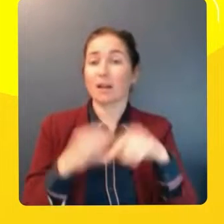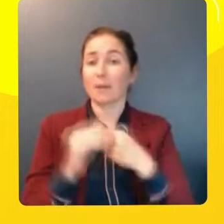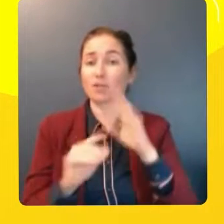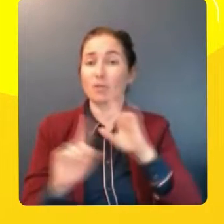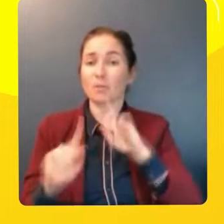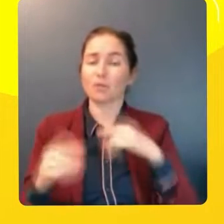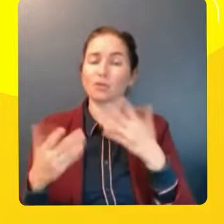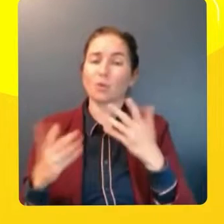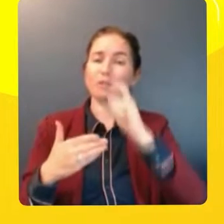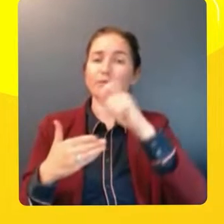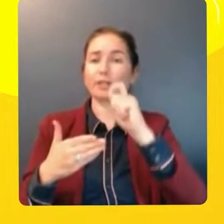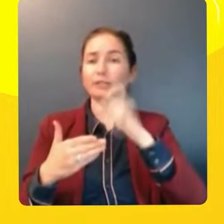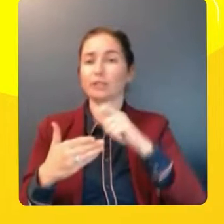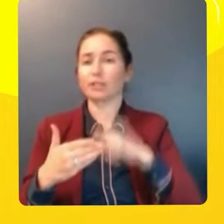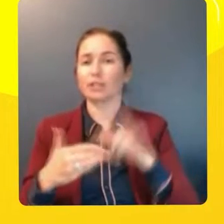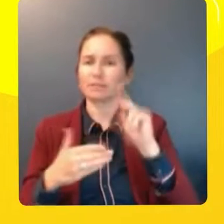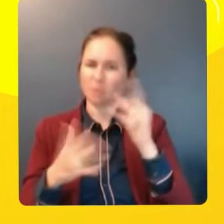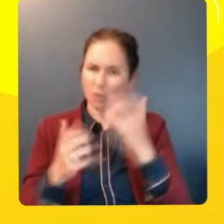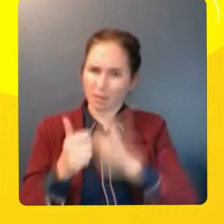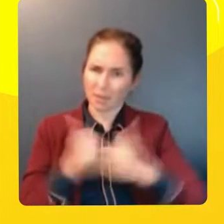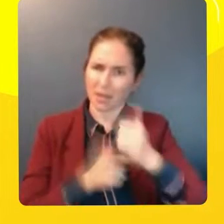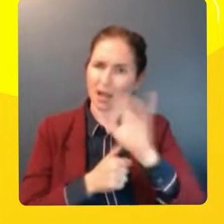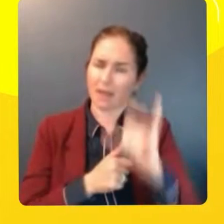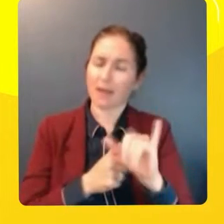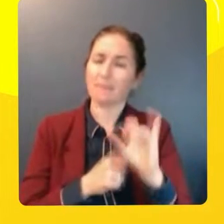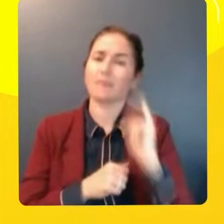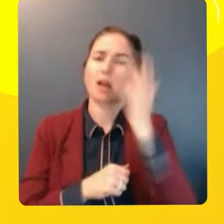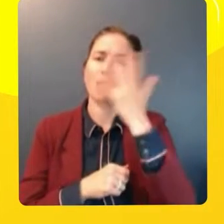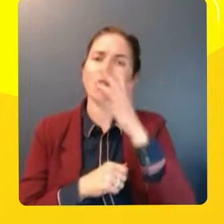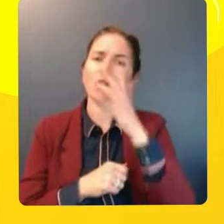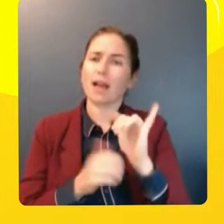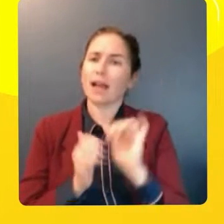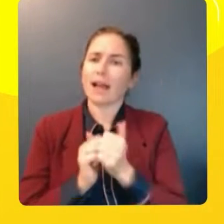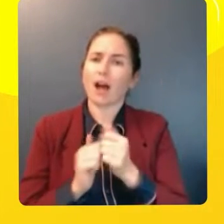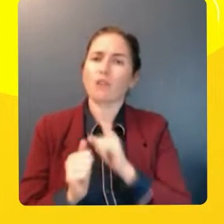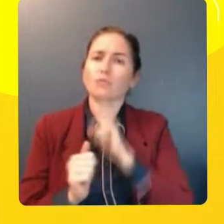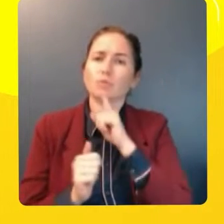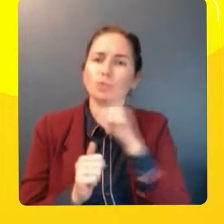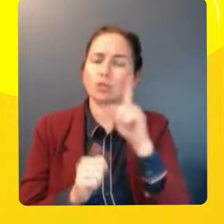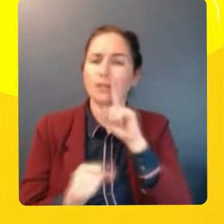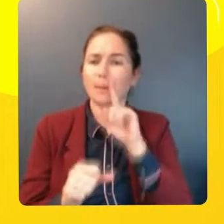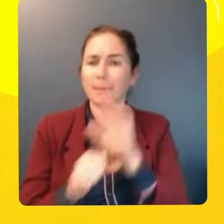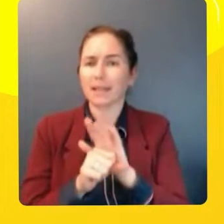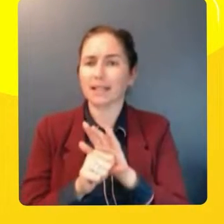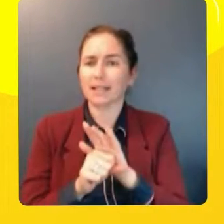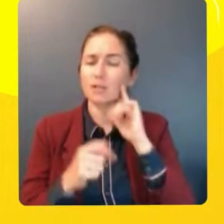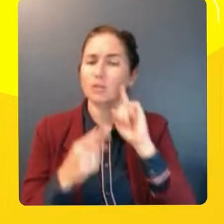We wanna go beyond that. So what does that look like? How truly are you committed to DEI in your own life?